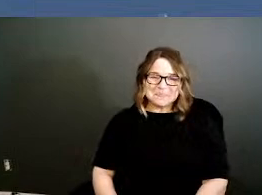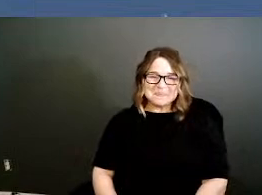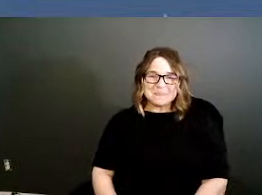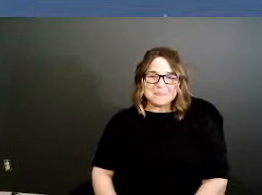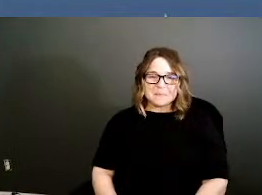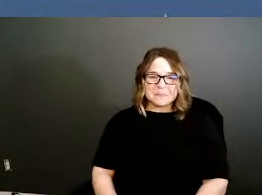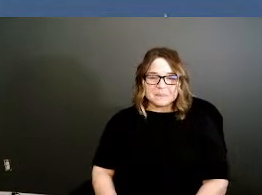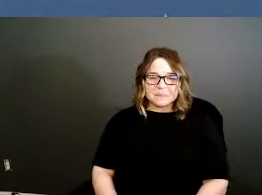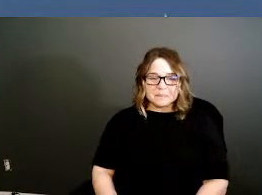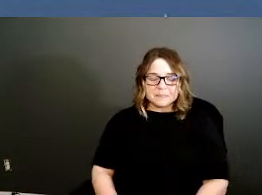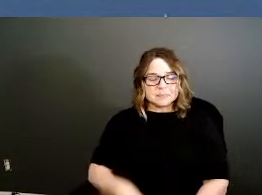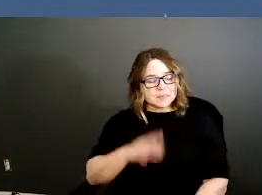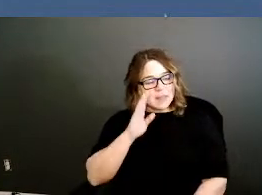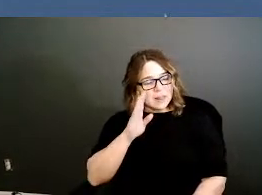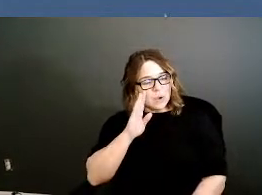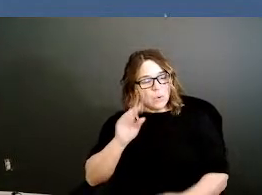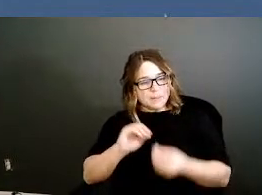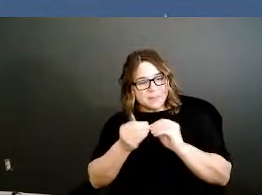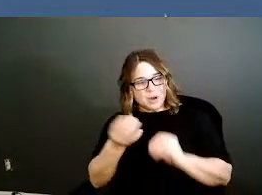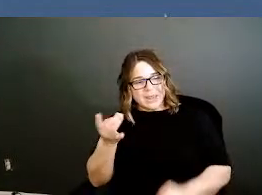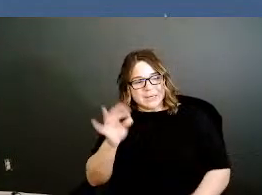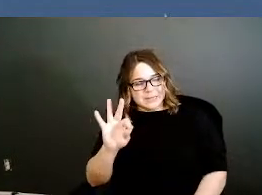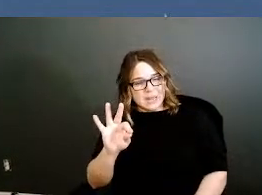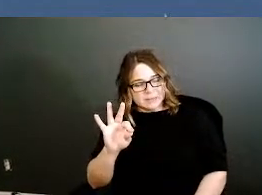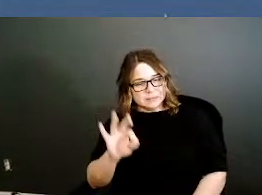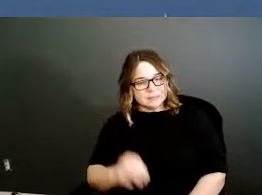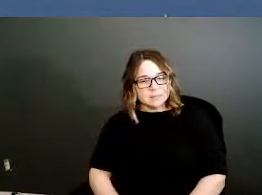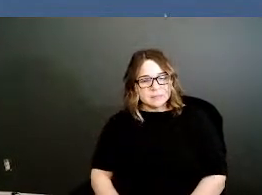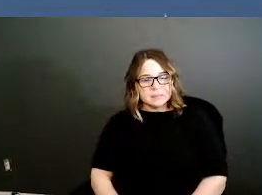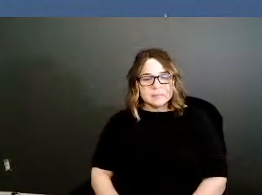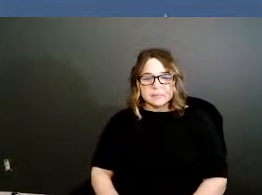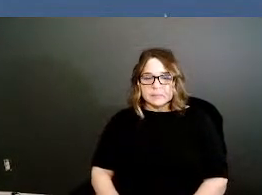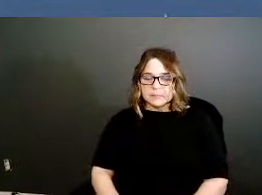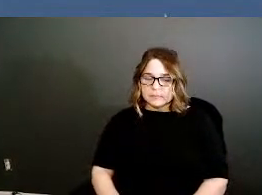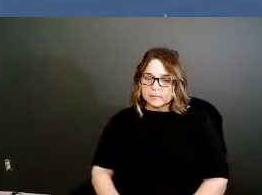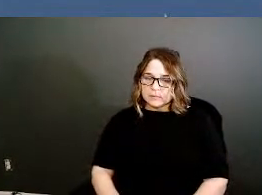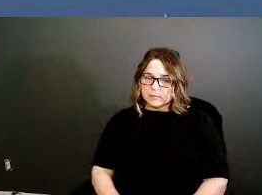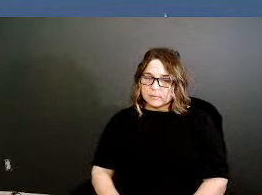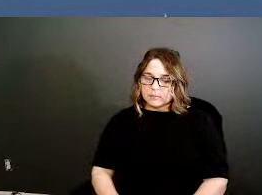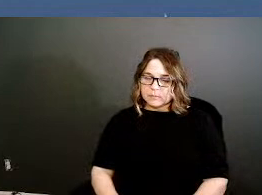GREAT. MY NAME IS VALENTIA.